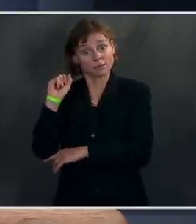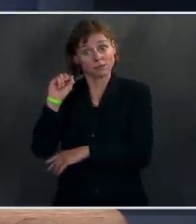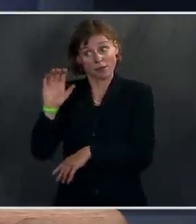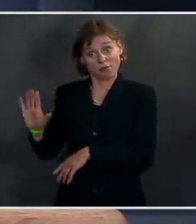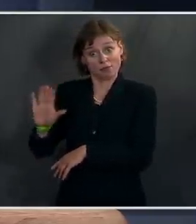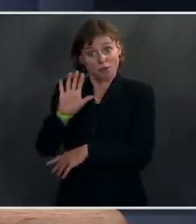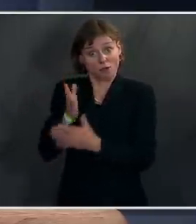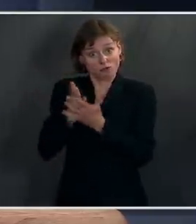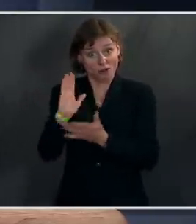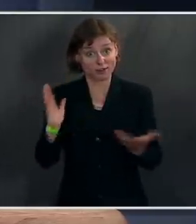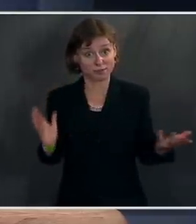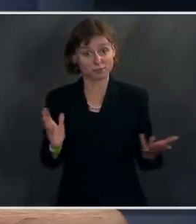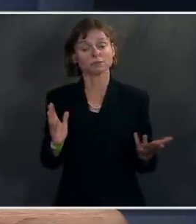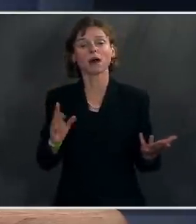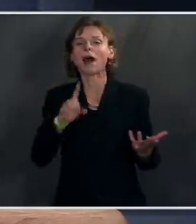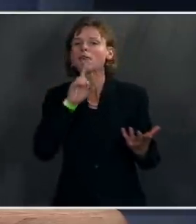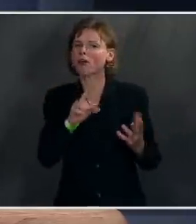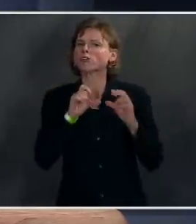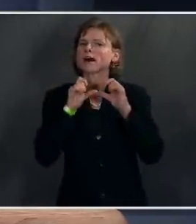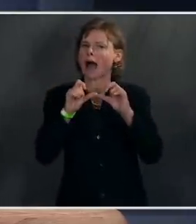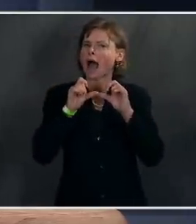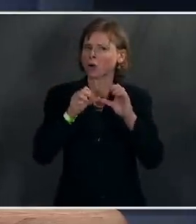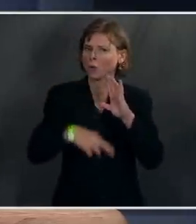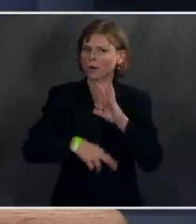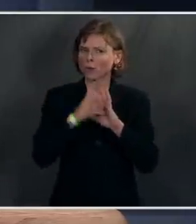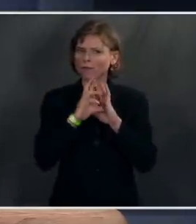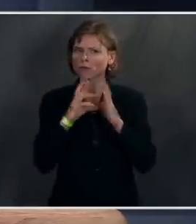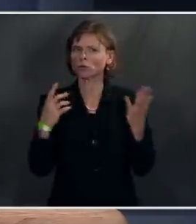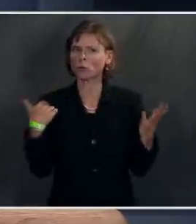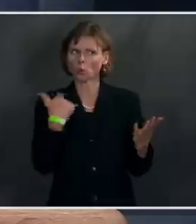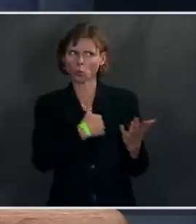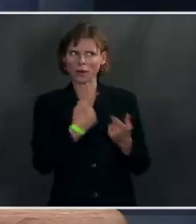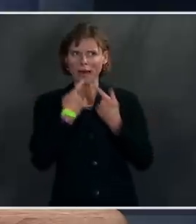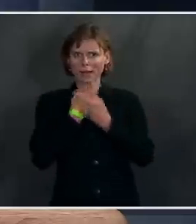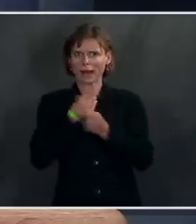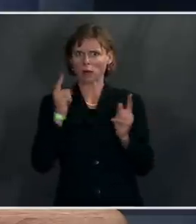There is an ongoing review. We announced, I think it was early last week